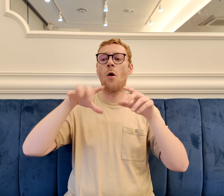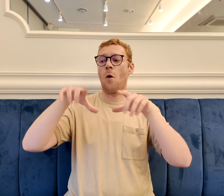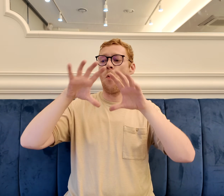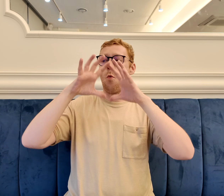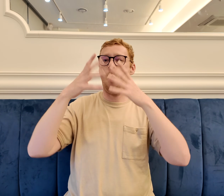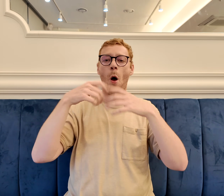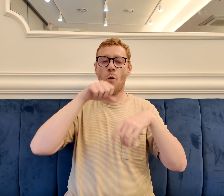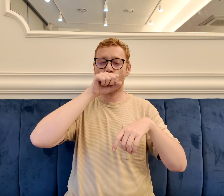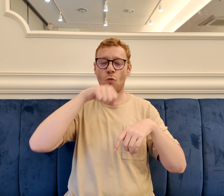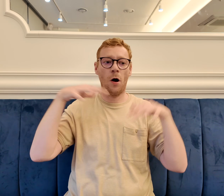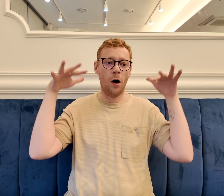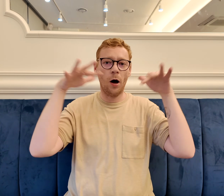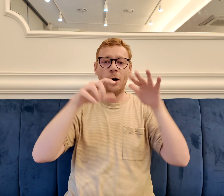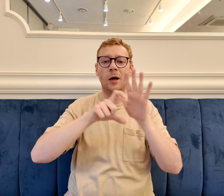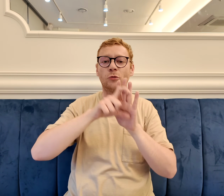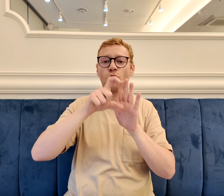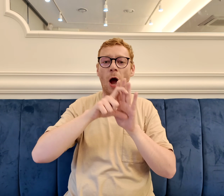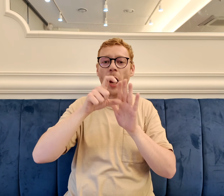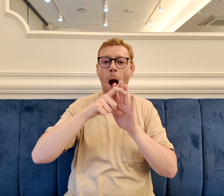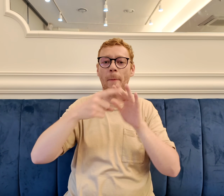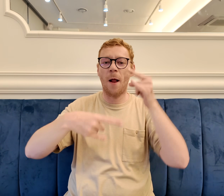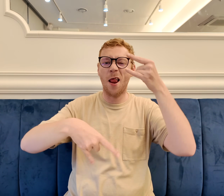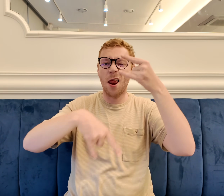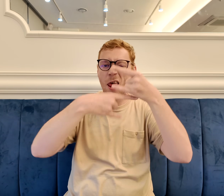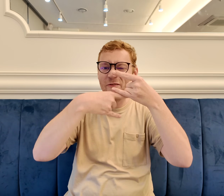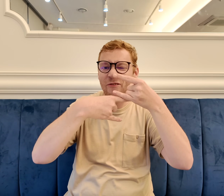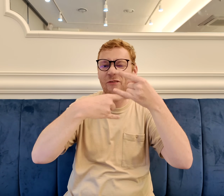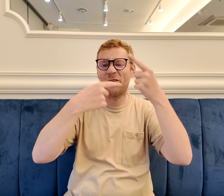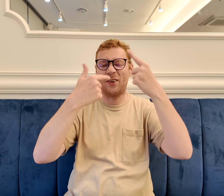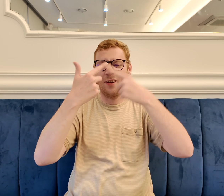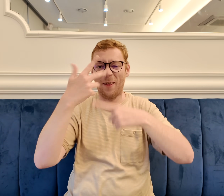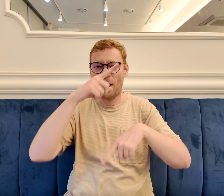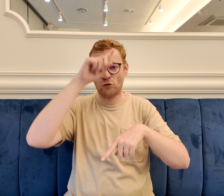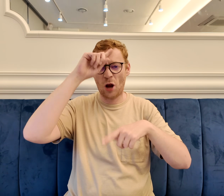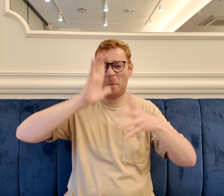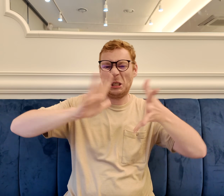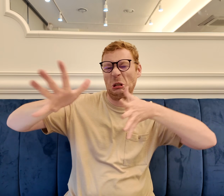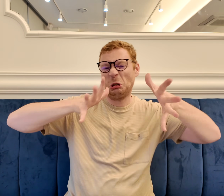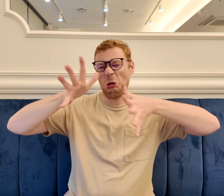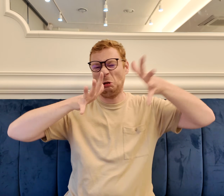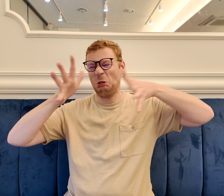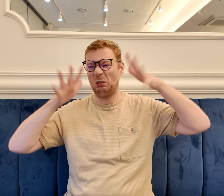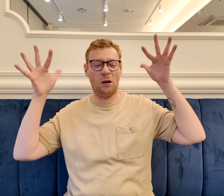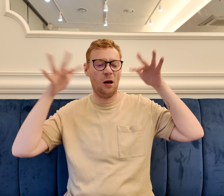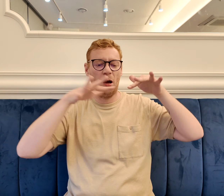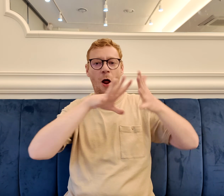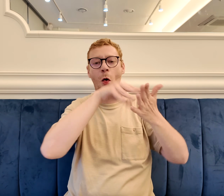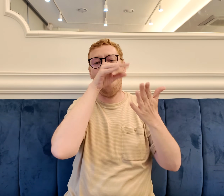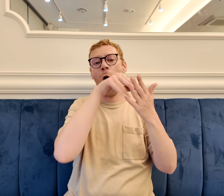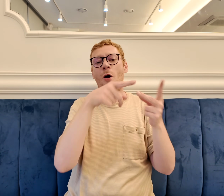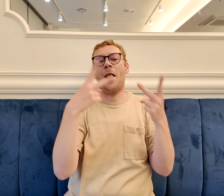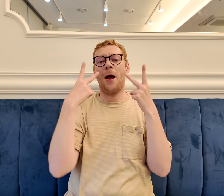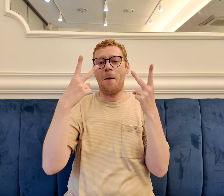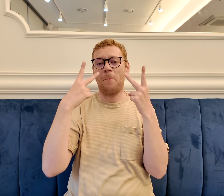One of the great things about the world is that everyone can freely communicate and chat through platforms like Instagram Live. Because of this interaction,